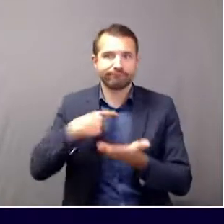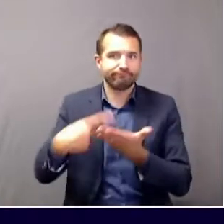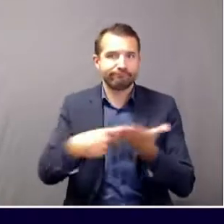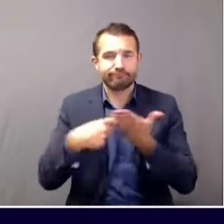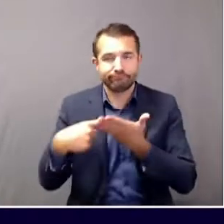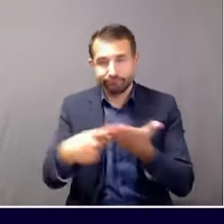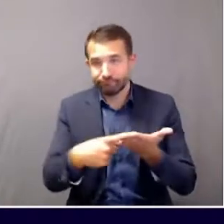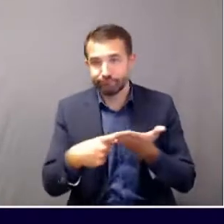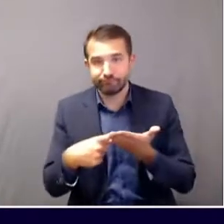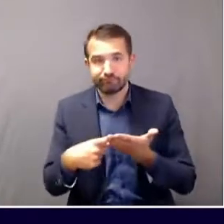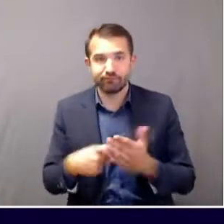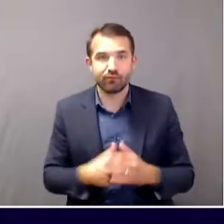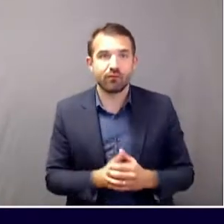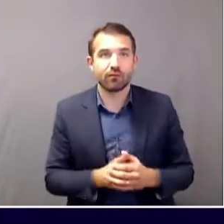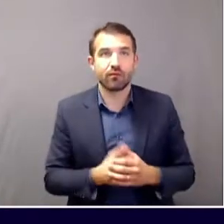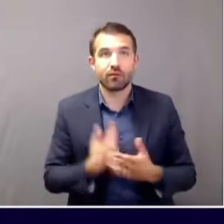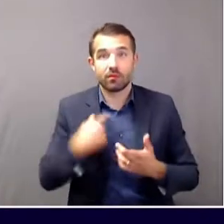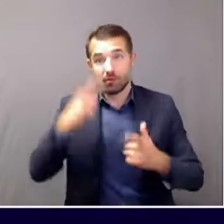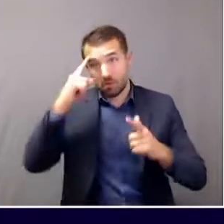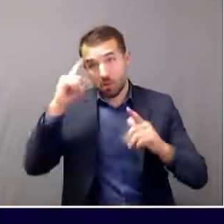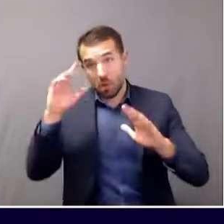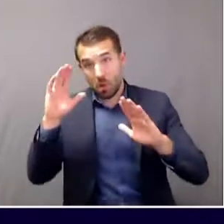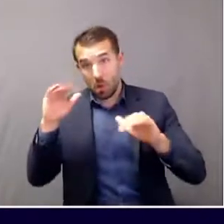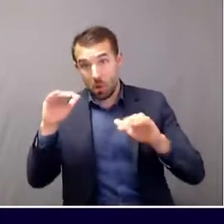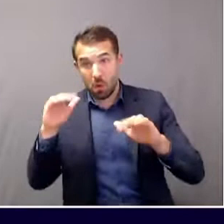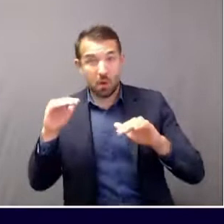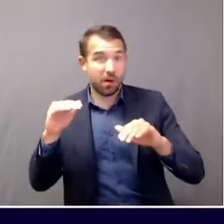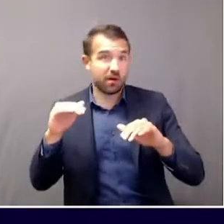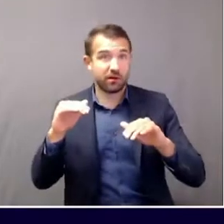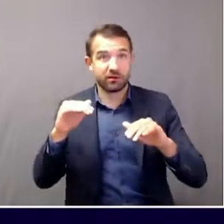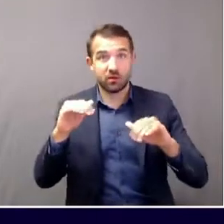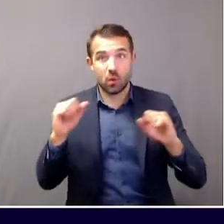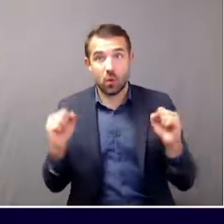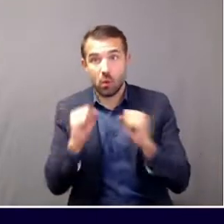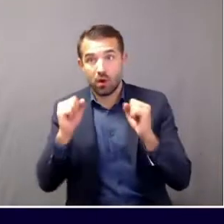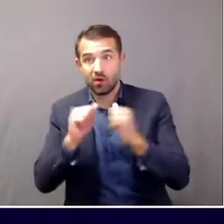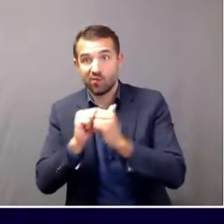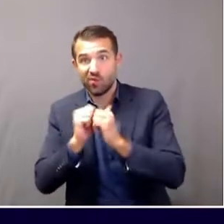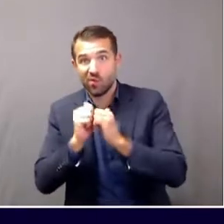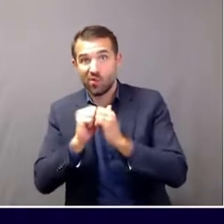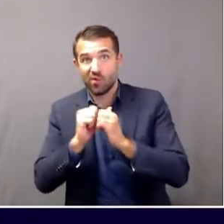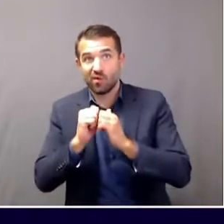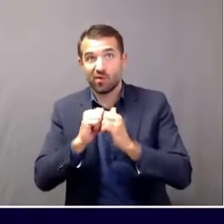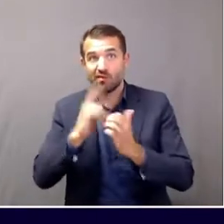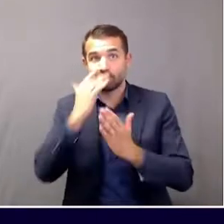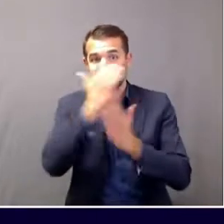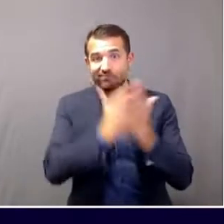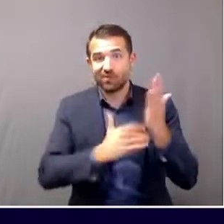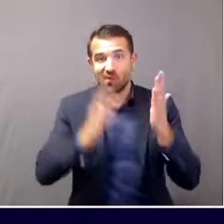tandem going out with the guidance on winter sports